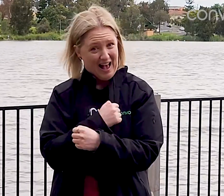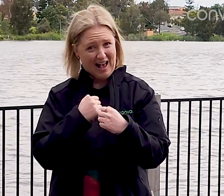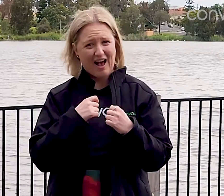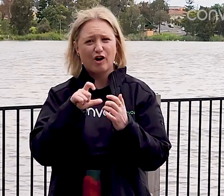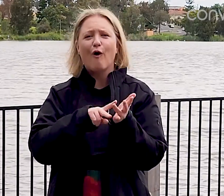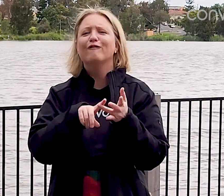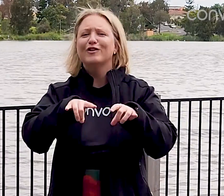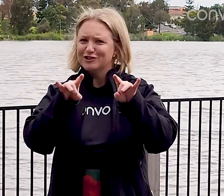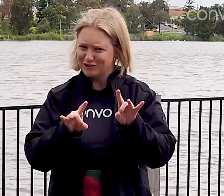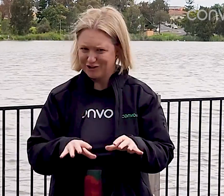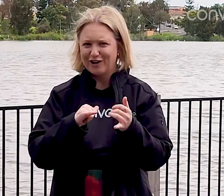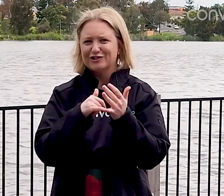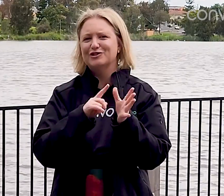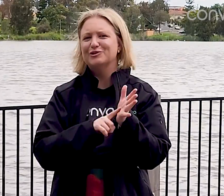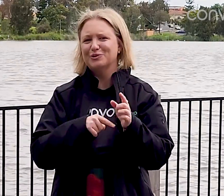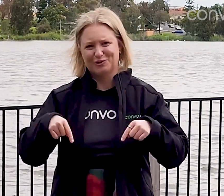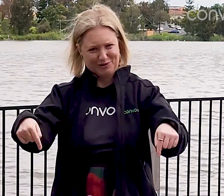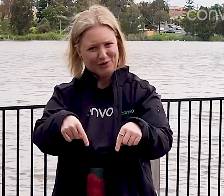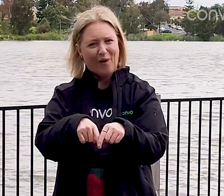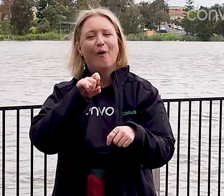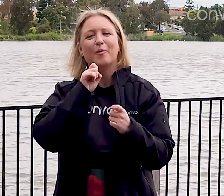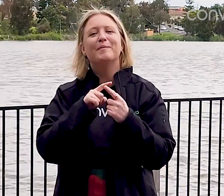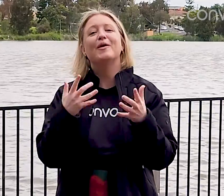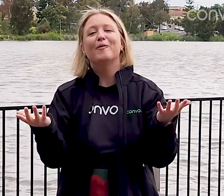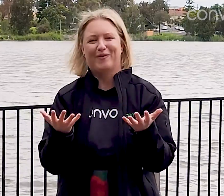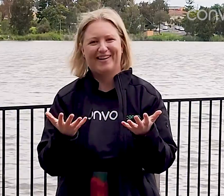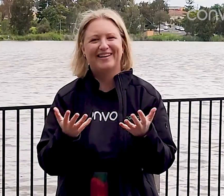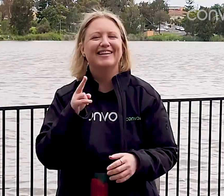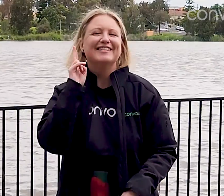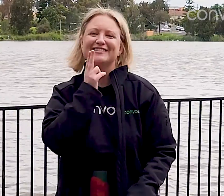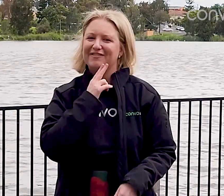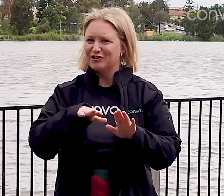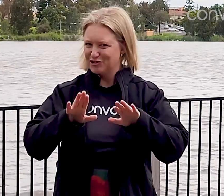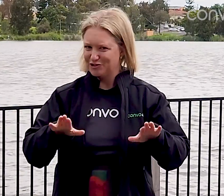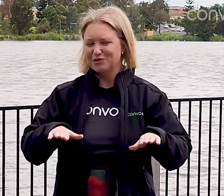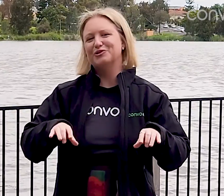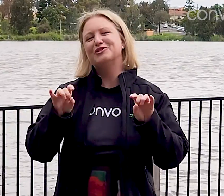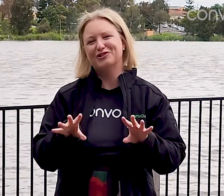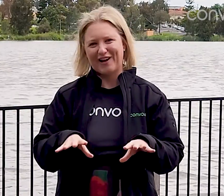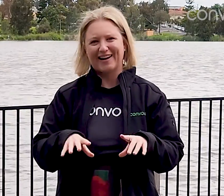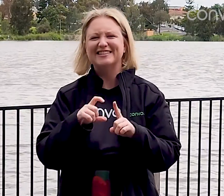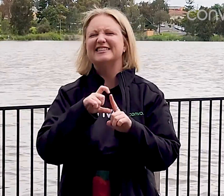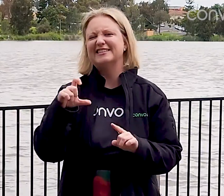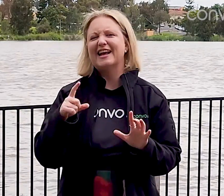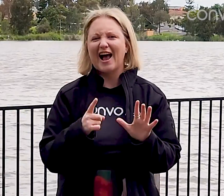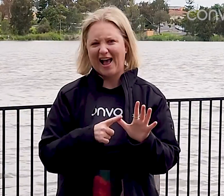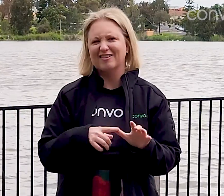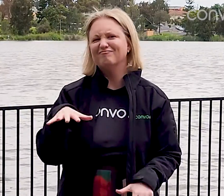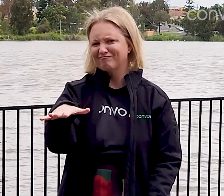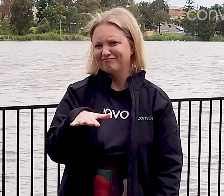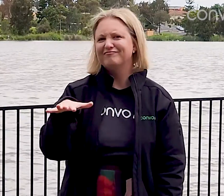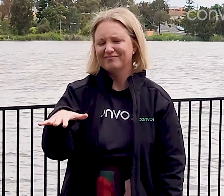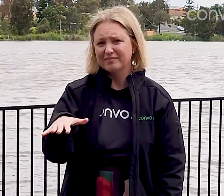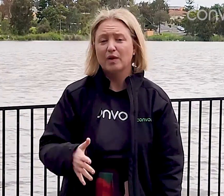Come to the Convo Australia stall at the Deaf Children Australia in Melbourne.